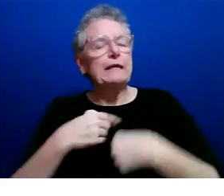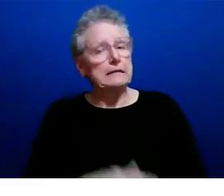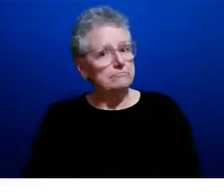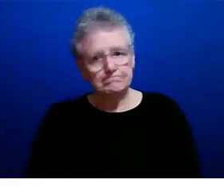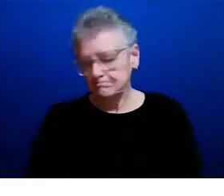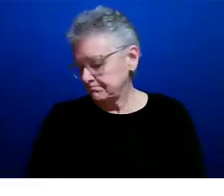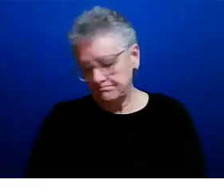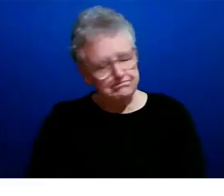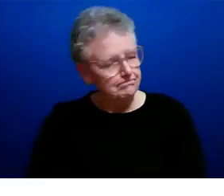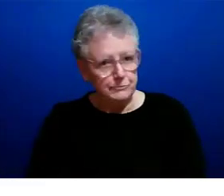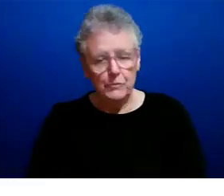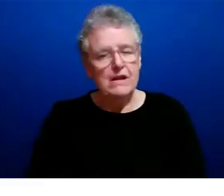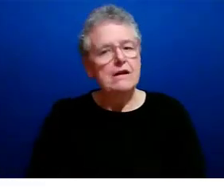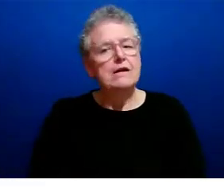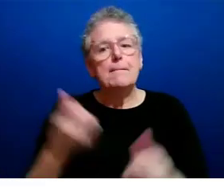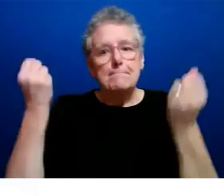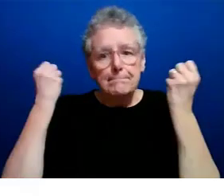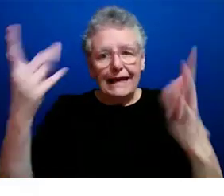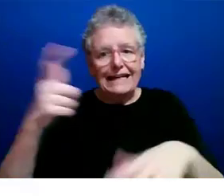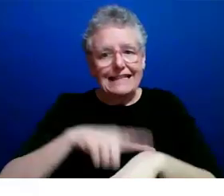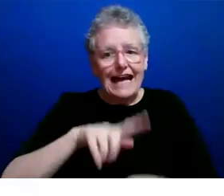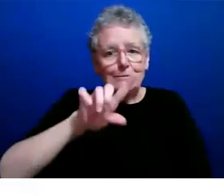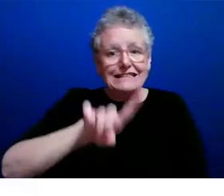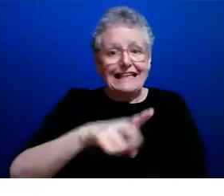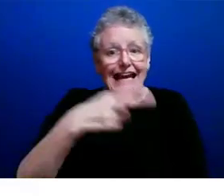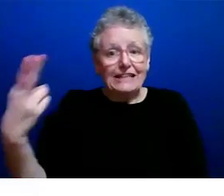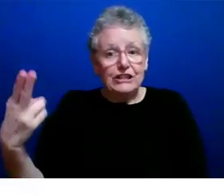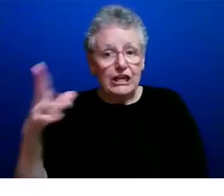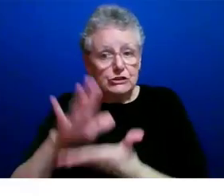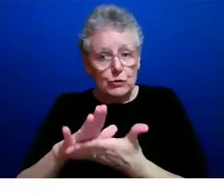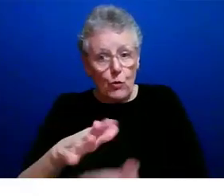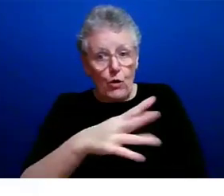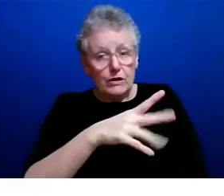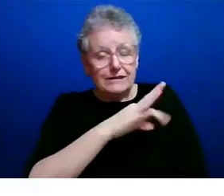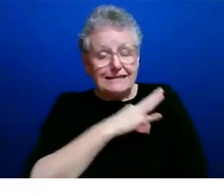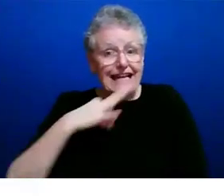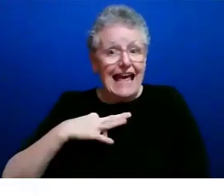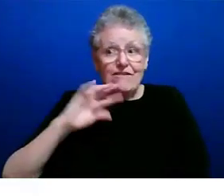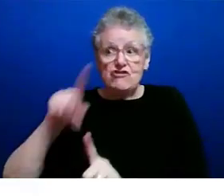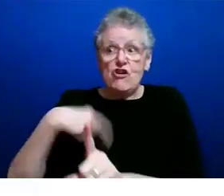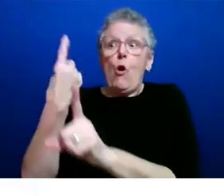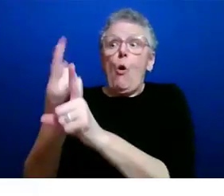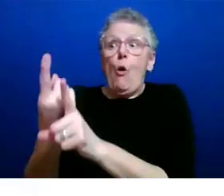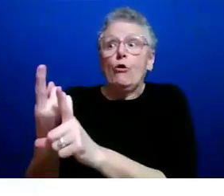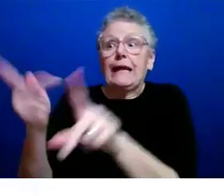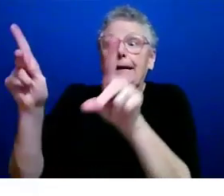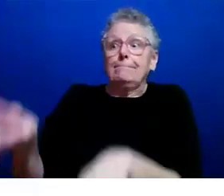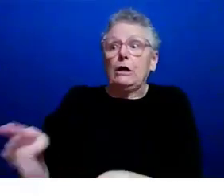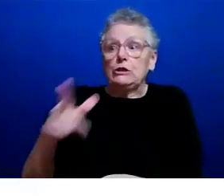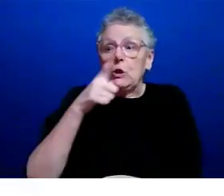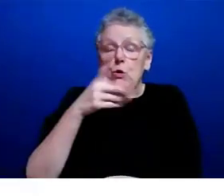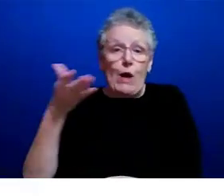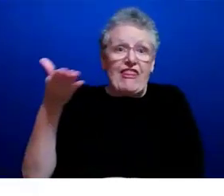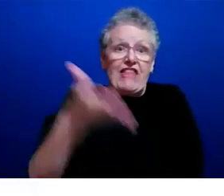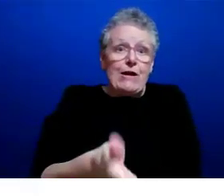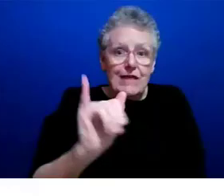It is very common for DHH school personnel to be the only one at the IEP table